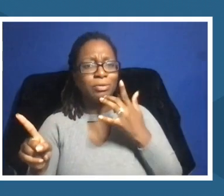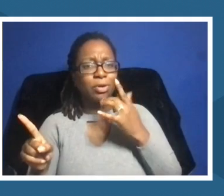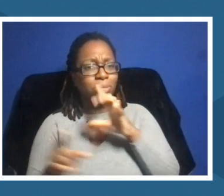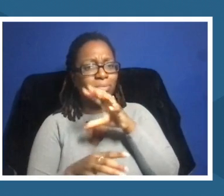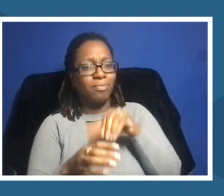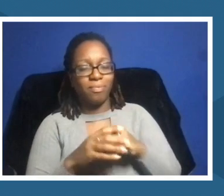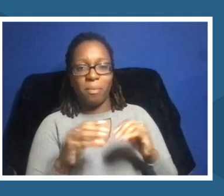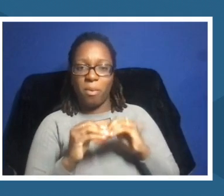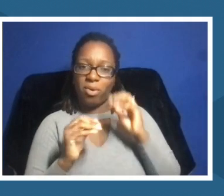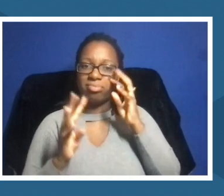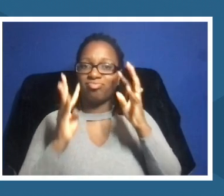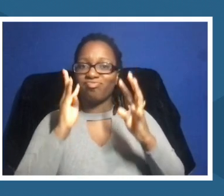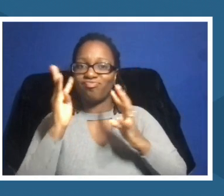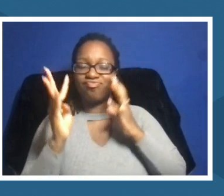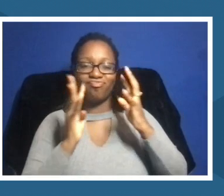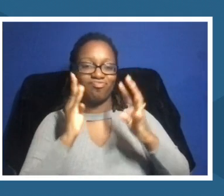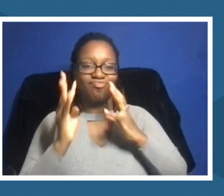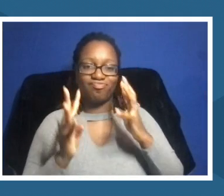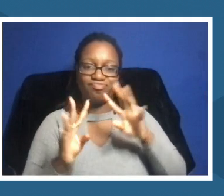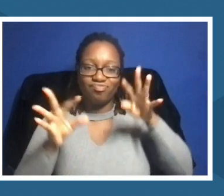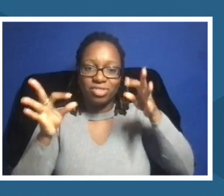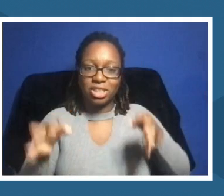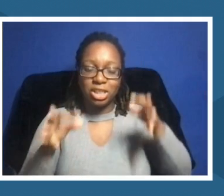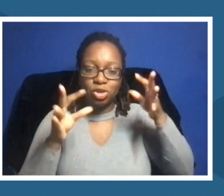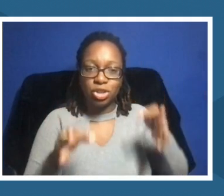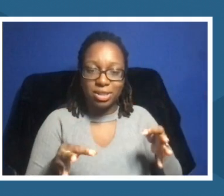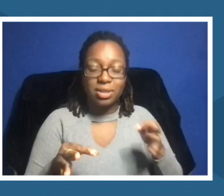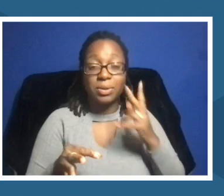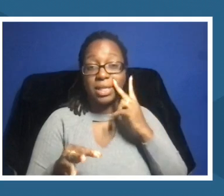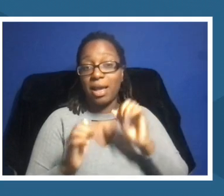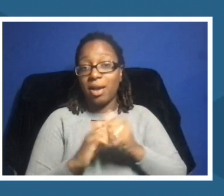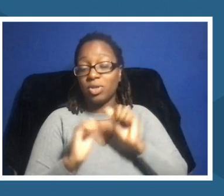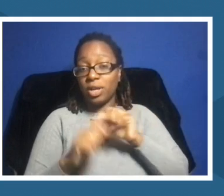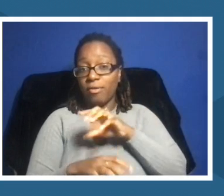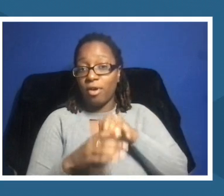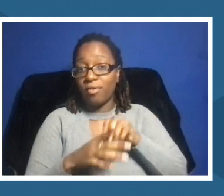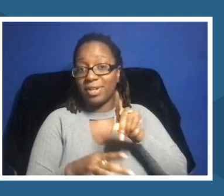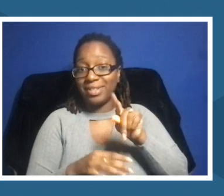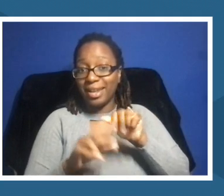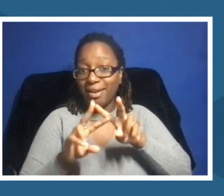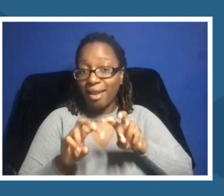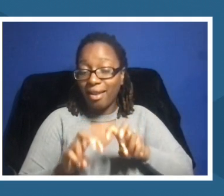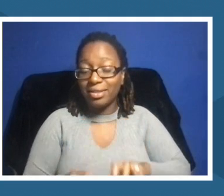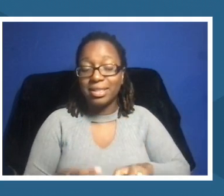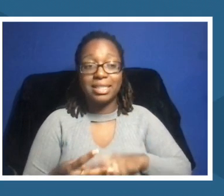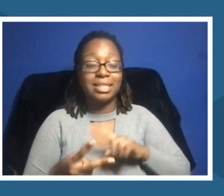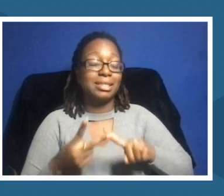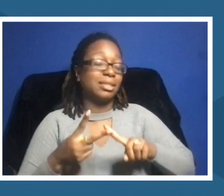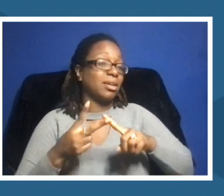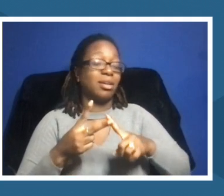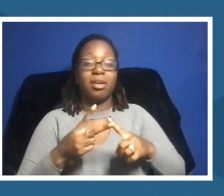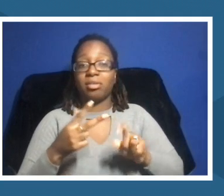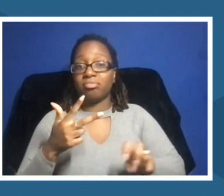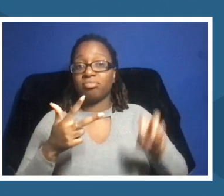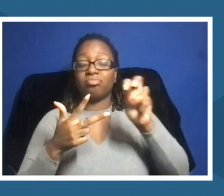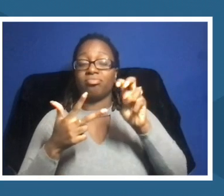better suited for roles dealing with operations data analysis and computational work